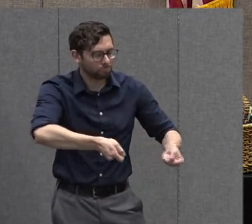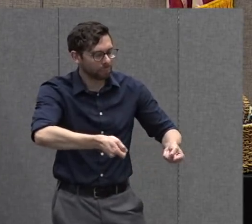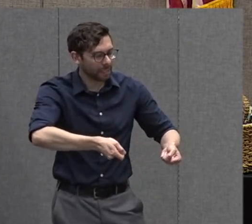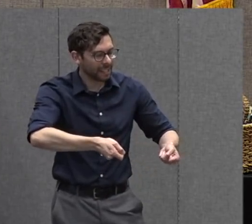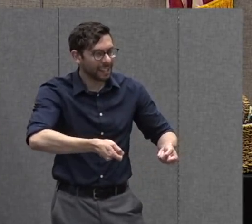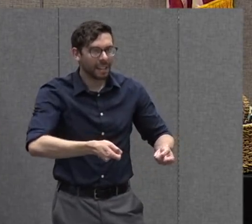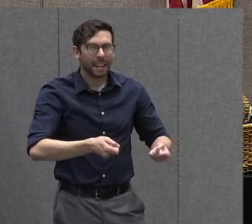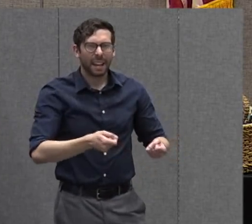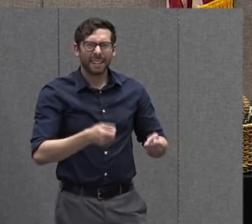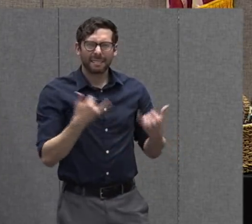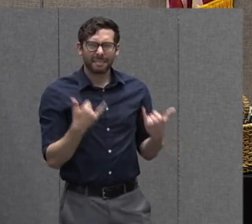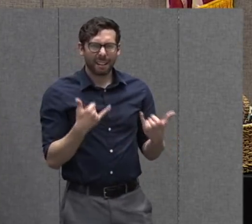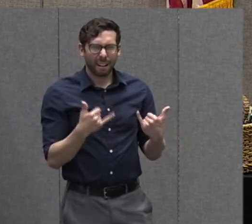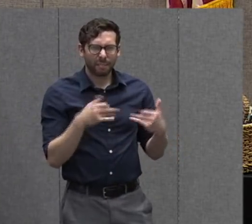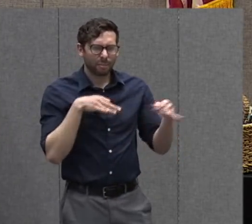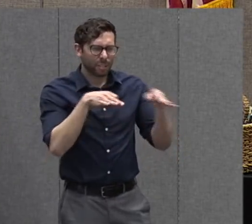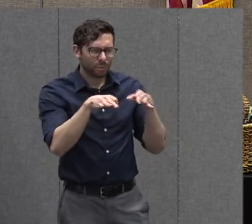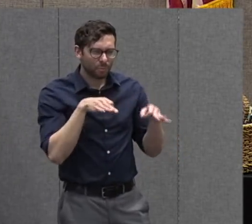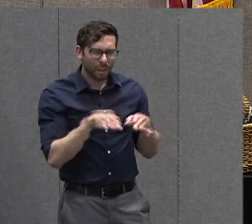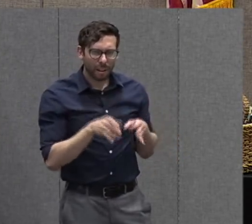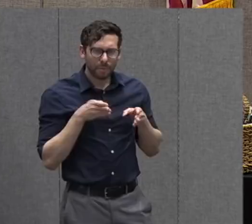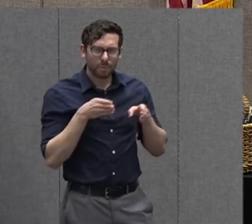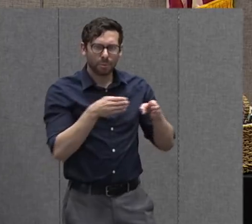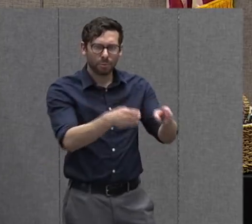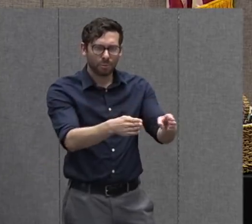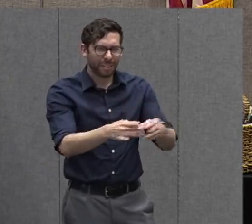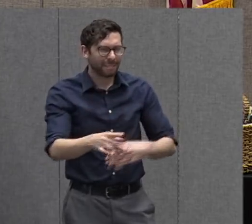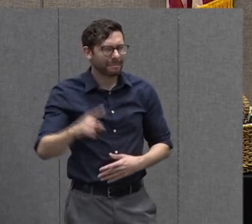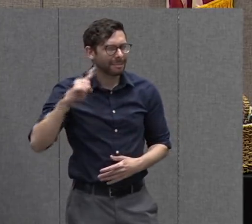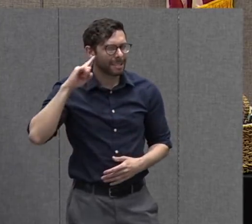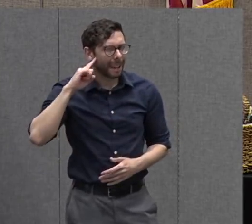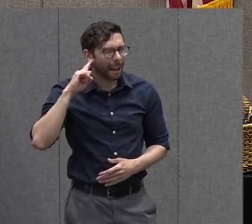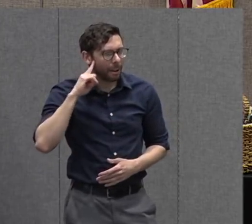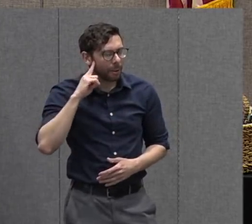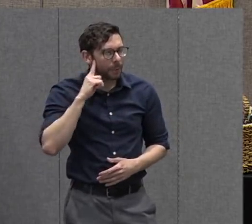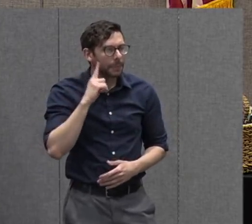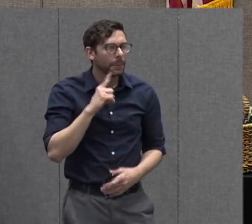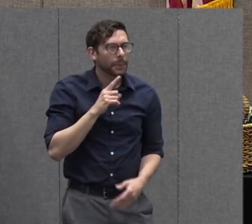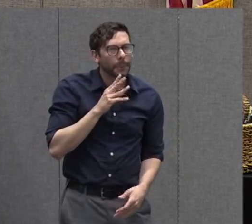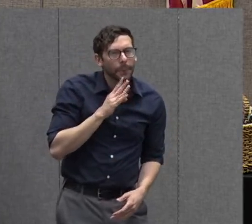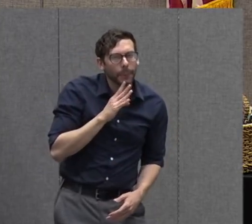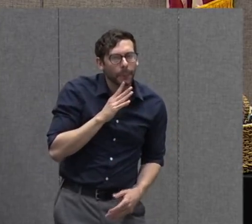It just creates this image in my mind, of what his street is like. [Miss Martindale] Right.